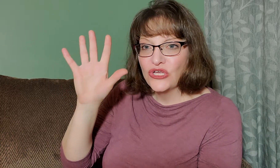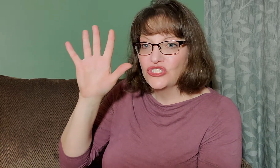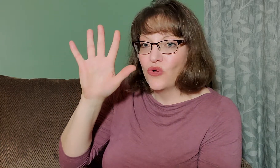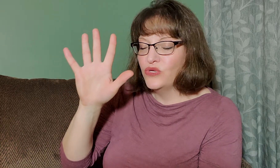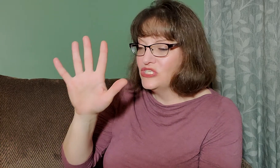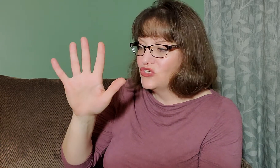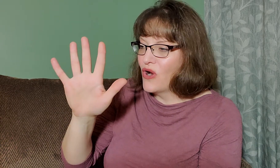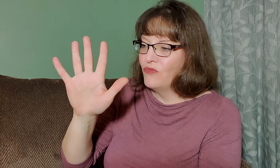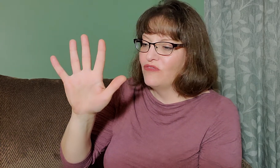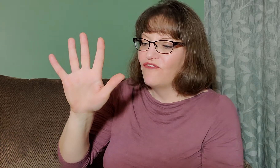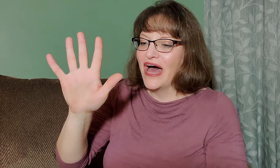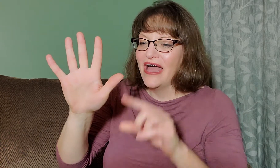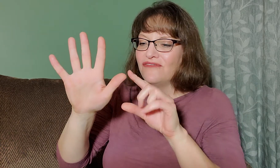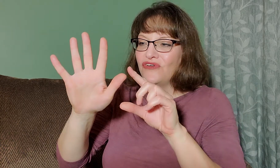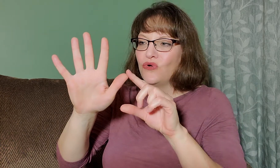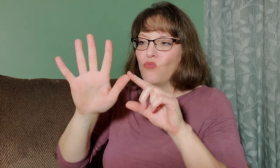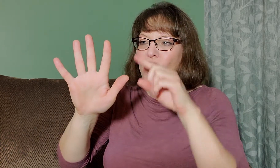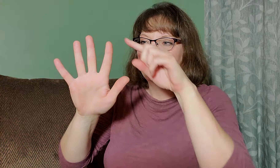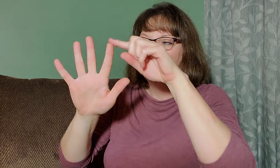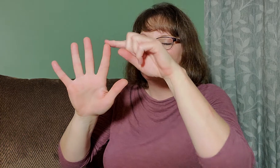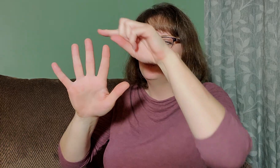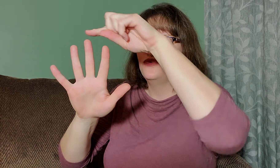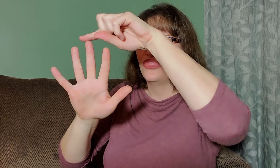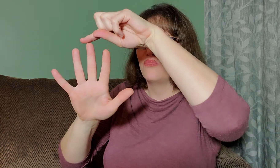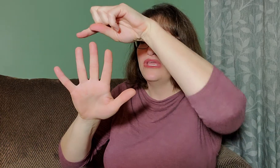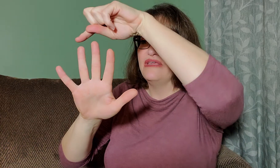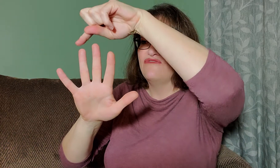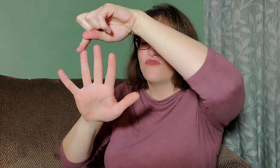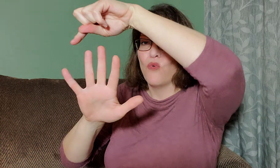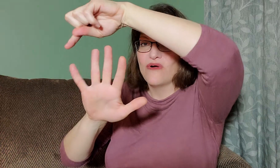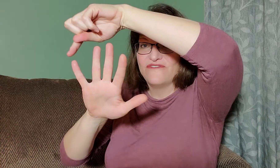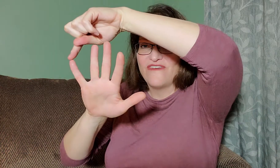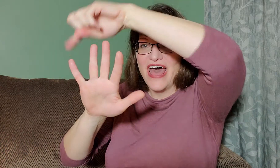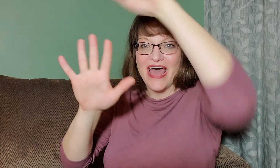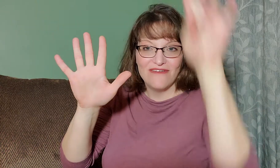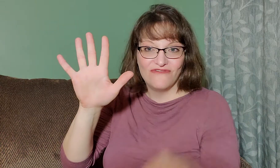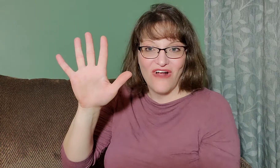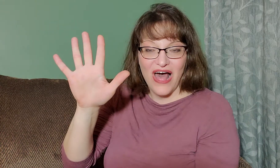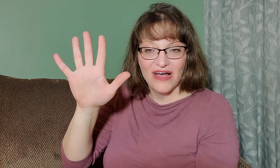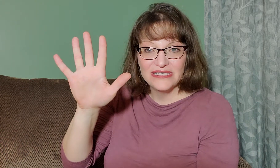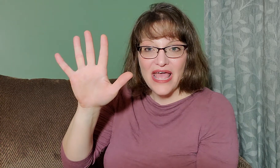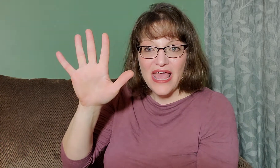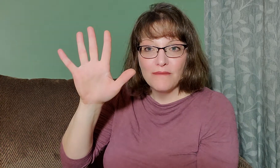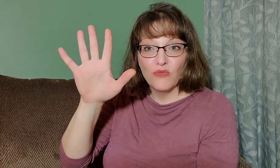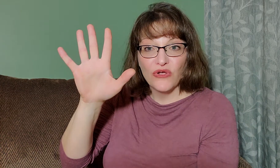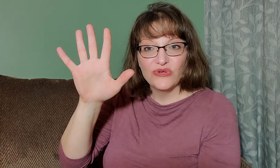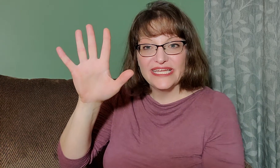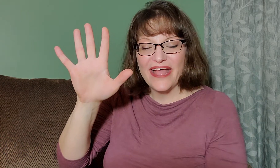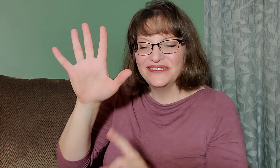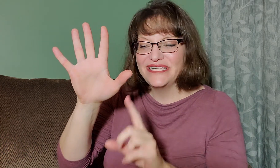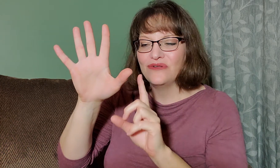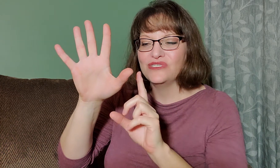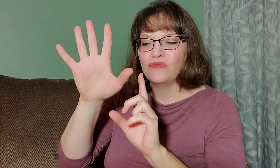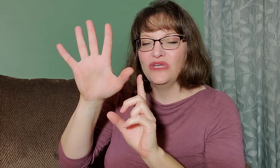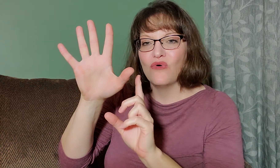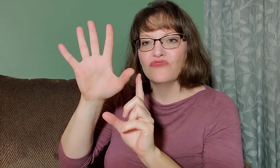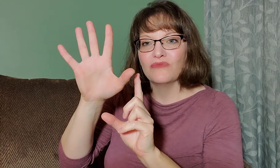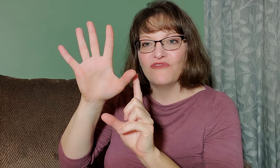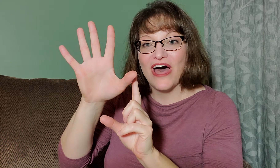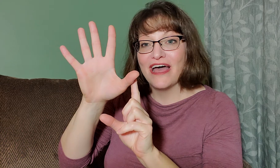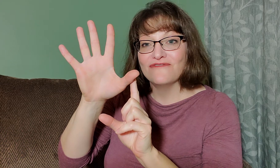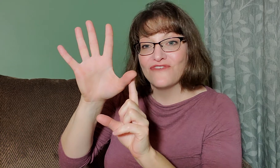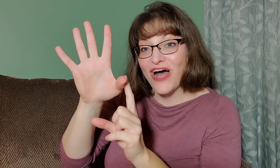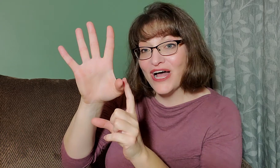So we start with 5: 1-2-3-4-5 frogs. But we're going to count down so we go from 5 frogs